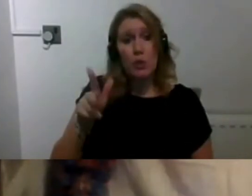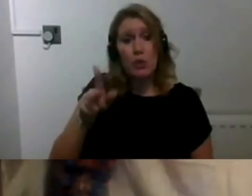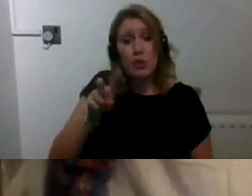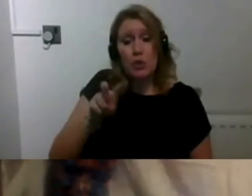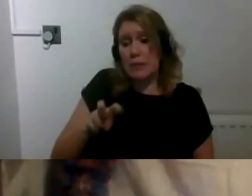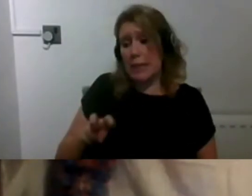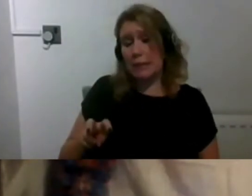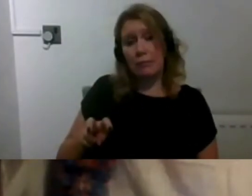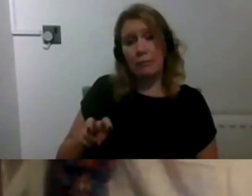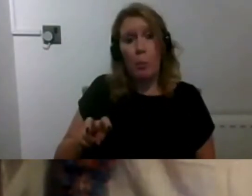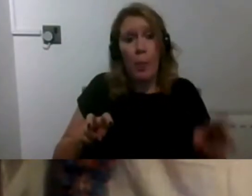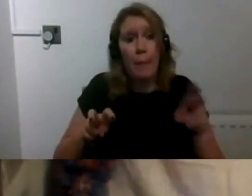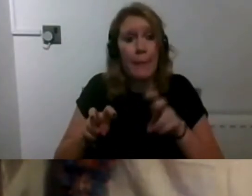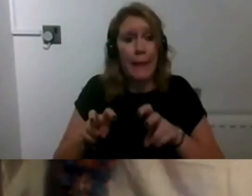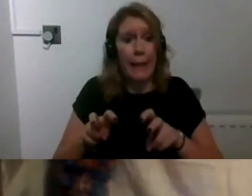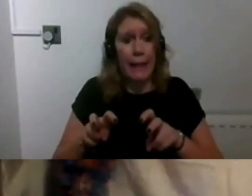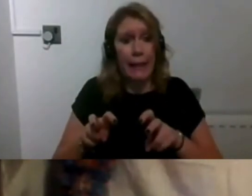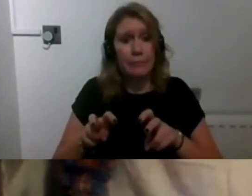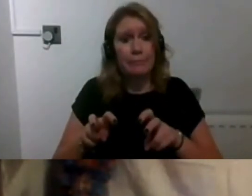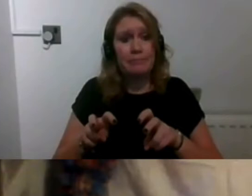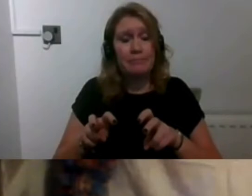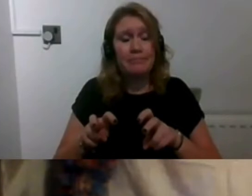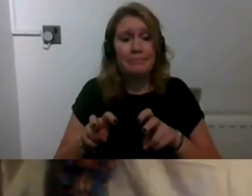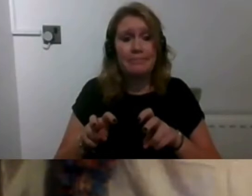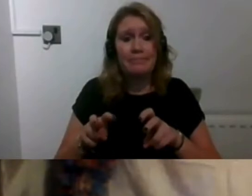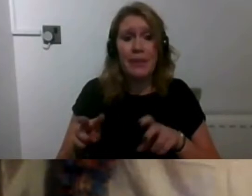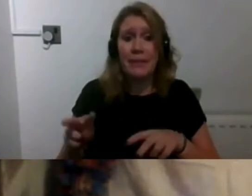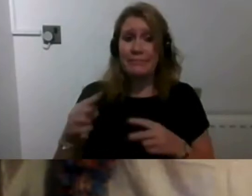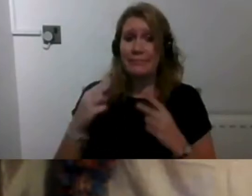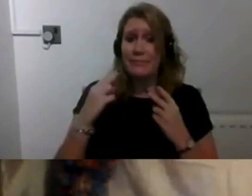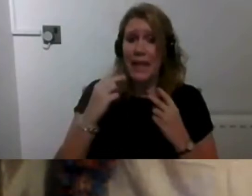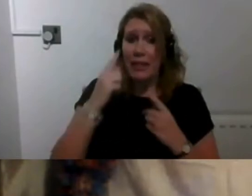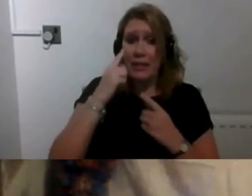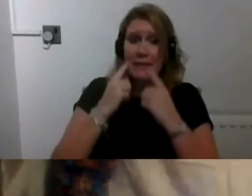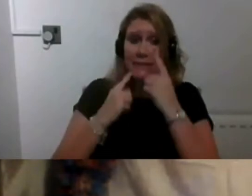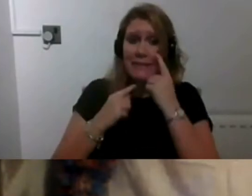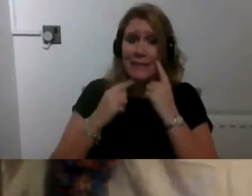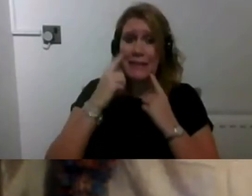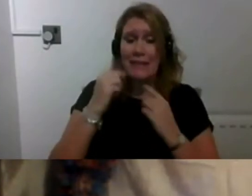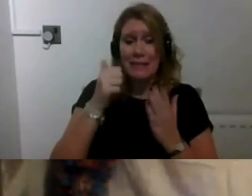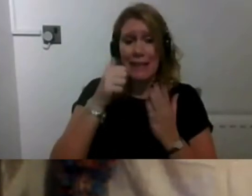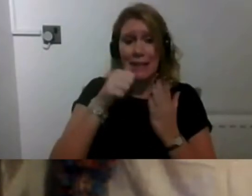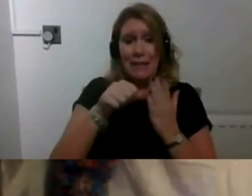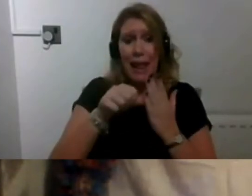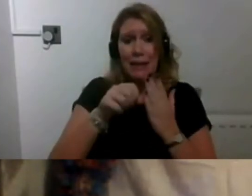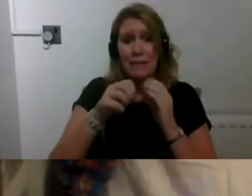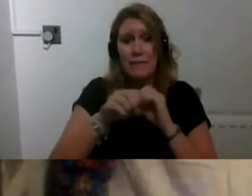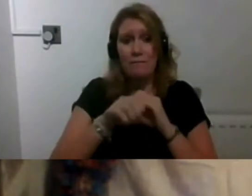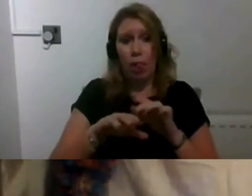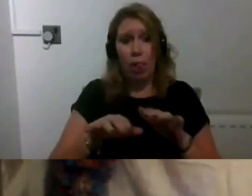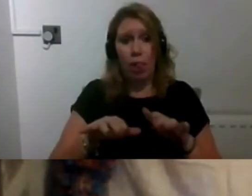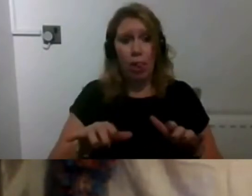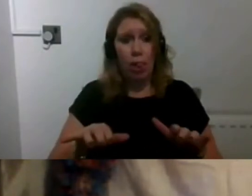See the tears I shed As letters fall. I cannot, do not see